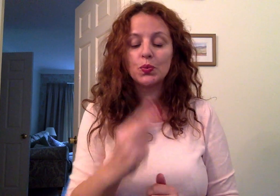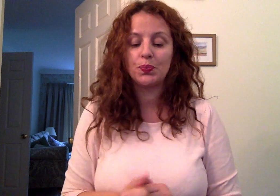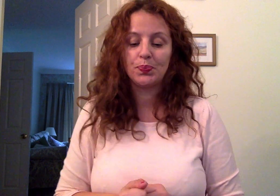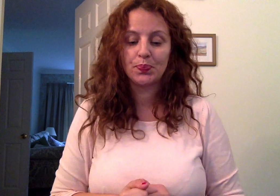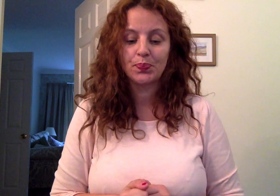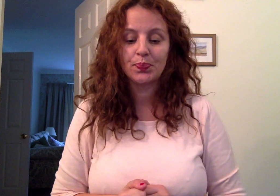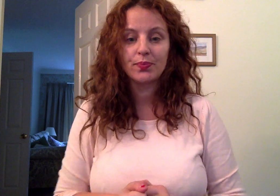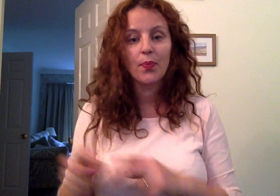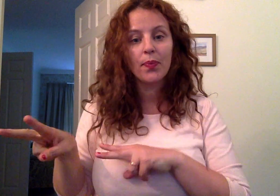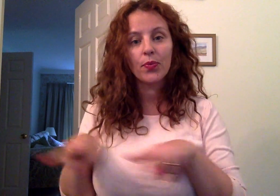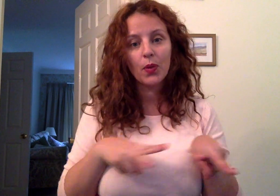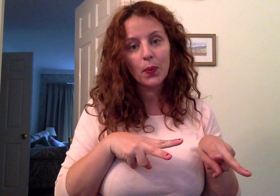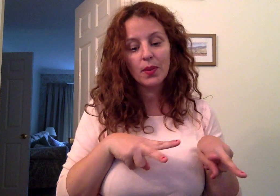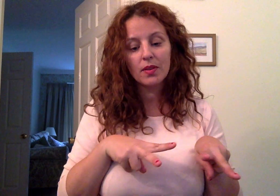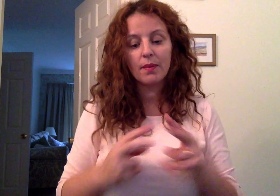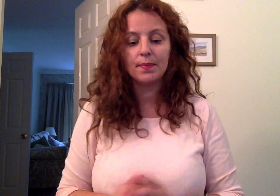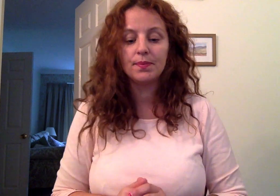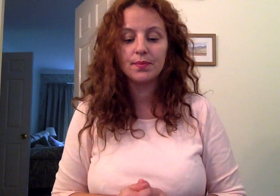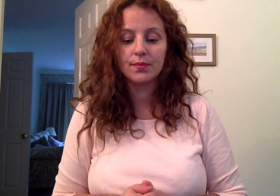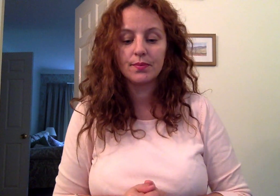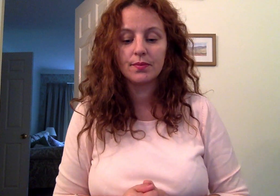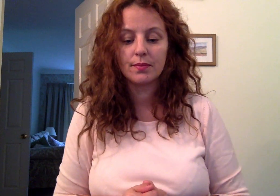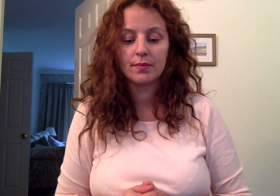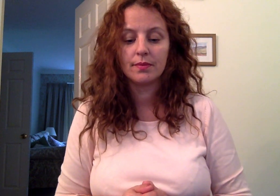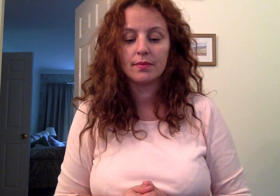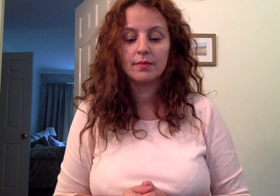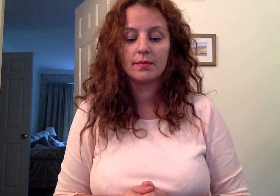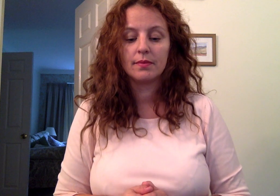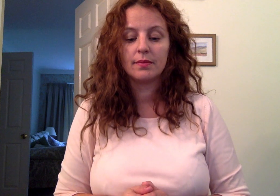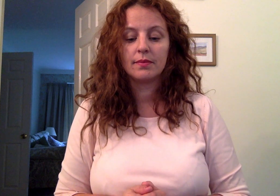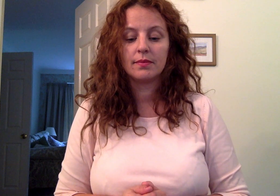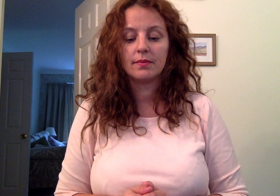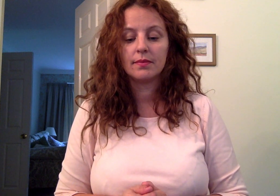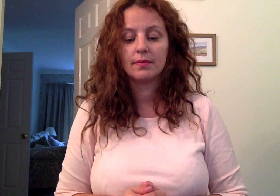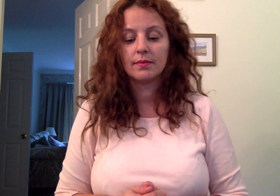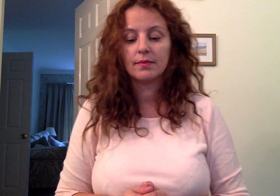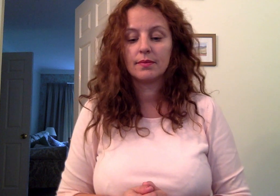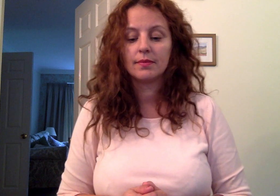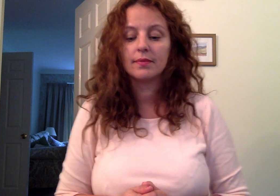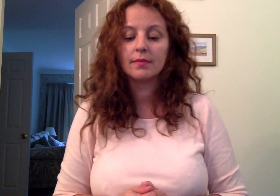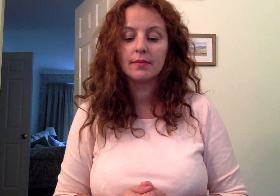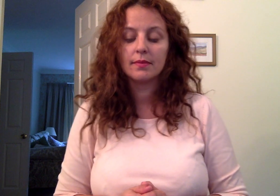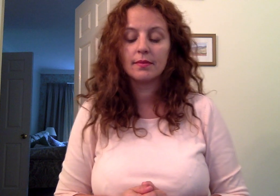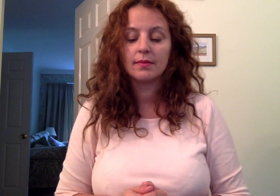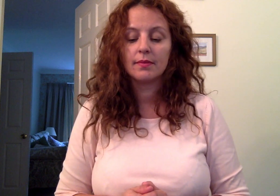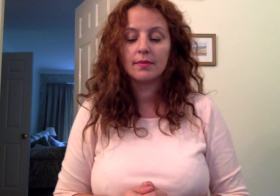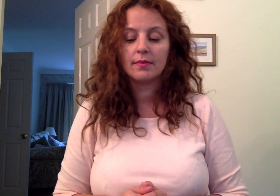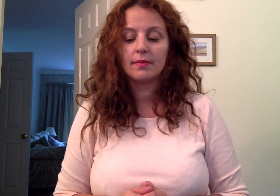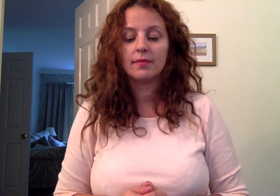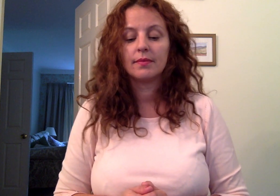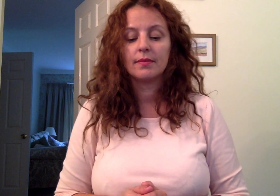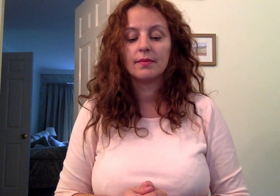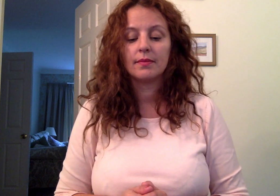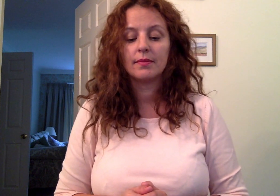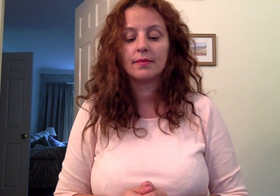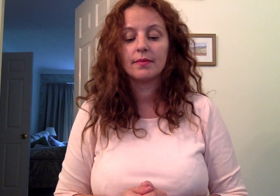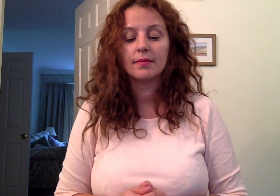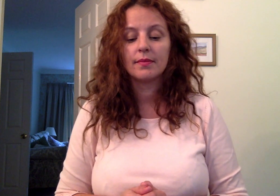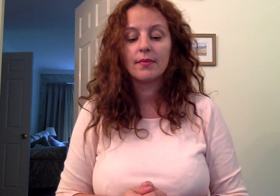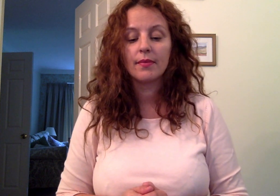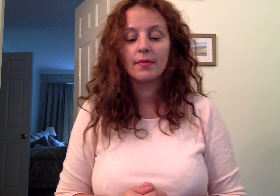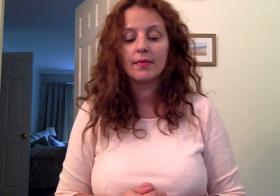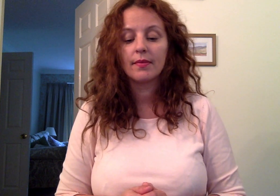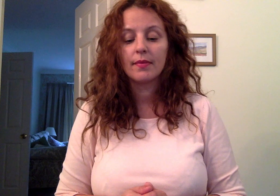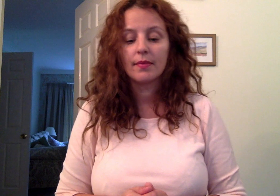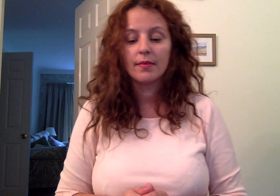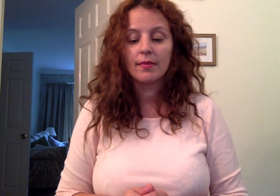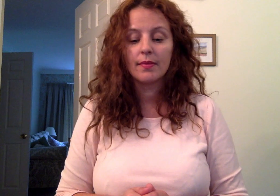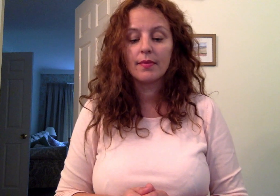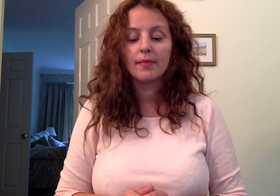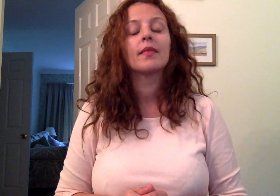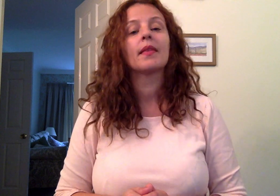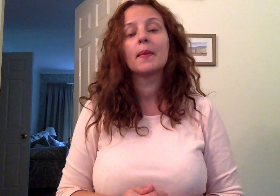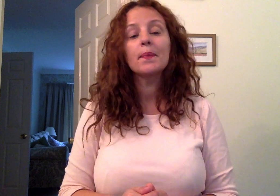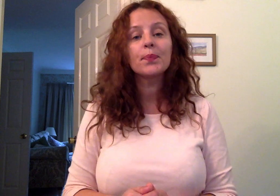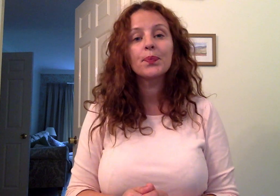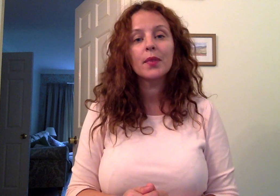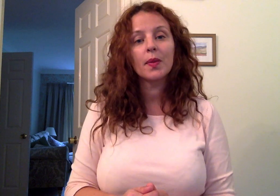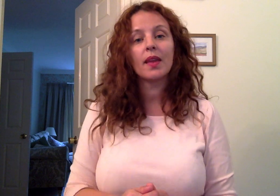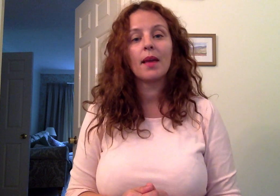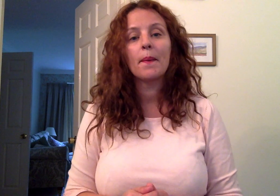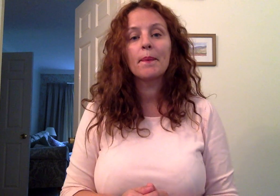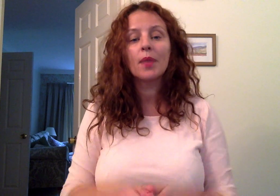I started studying biology at university but then later on I changed my mind and switched to chemistry which I really prefer.